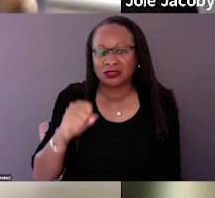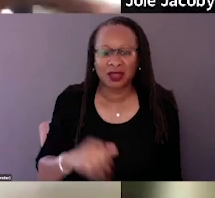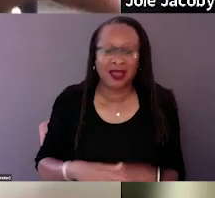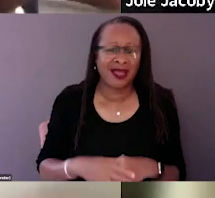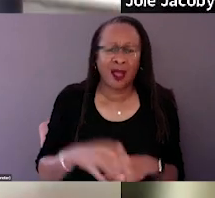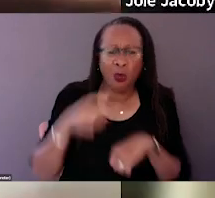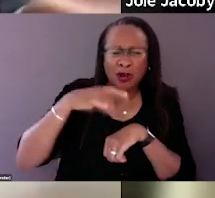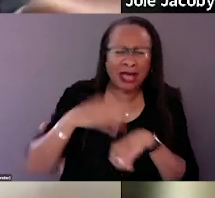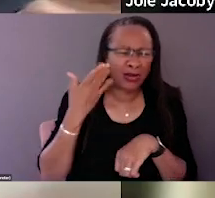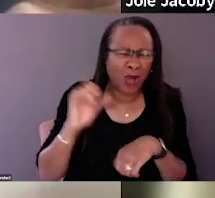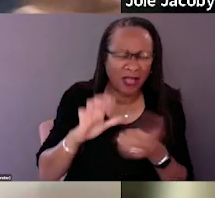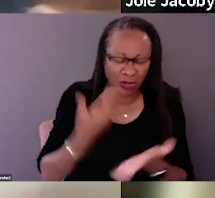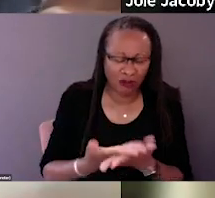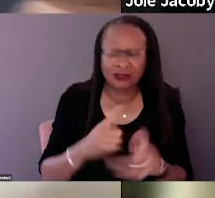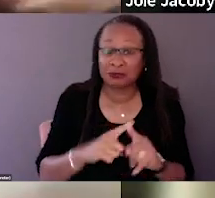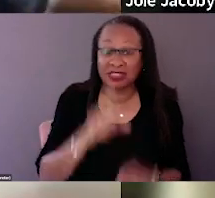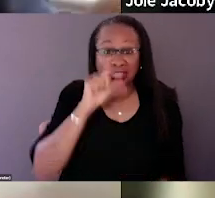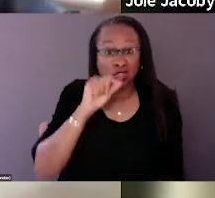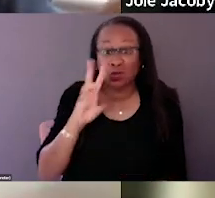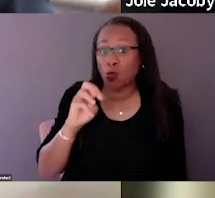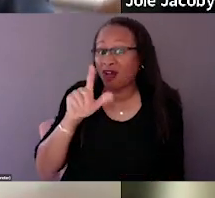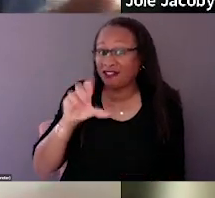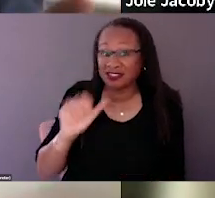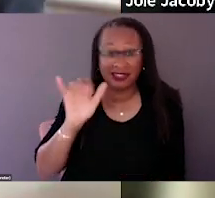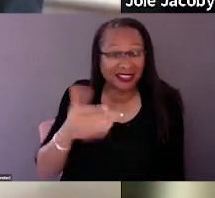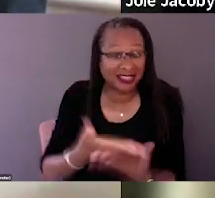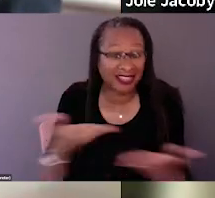but the chicken and waffles was for sure a thing, because that's what we do.